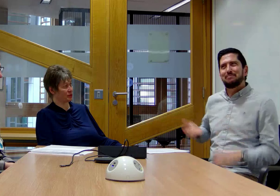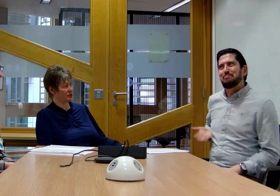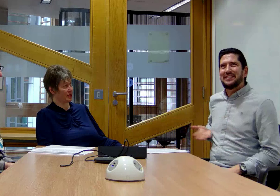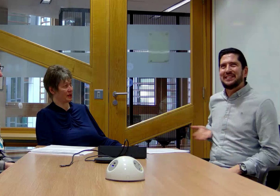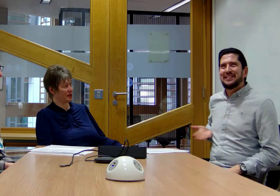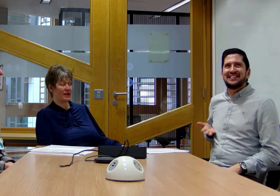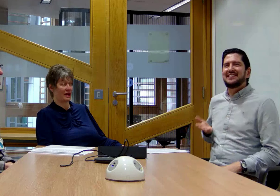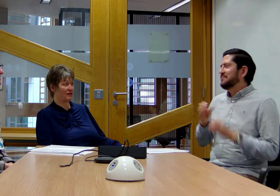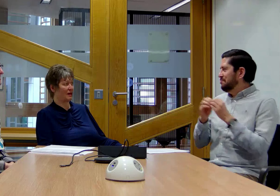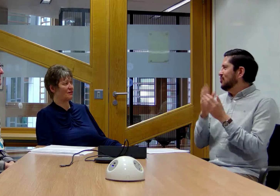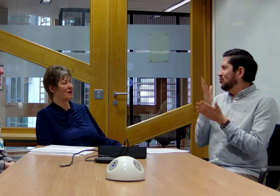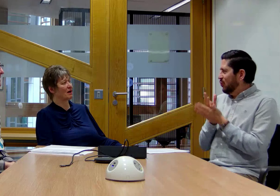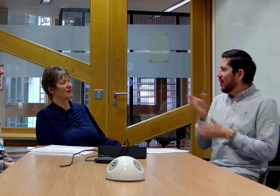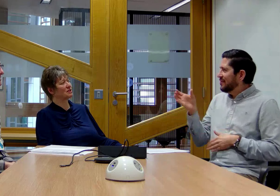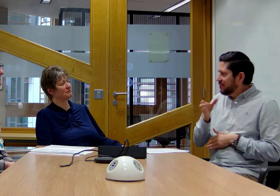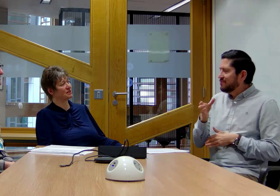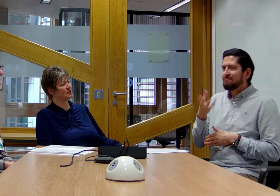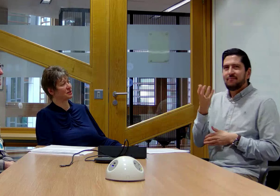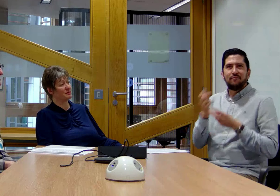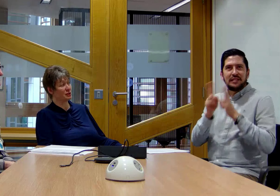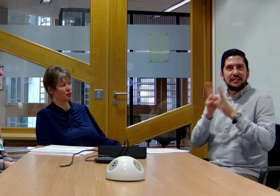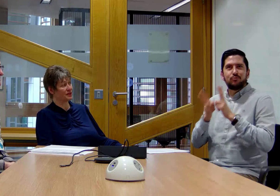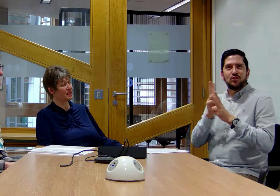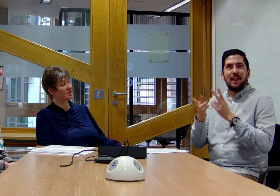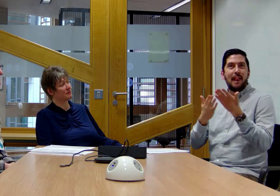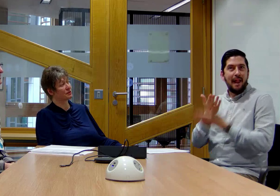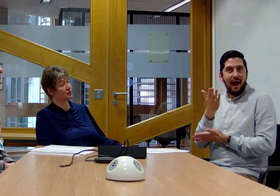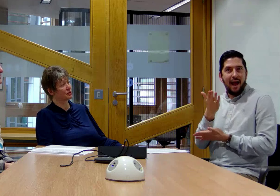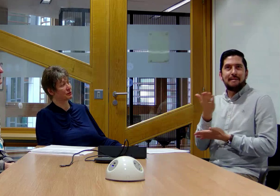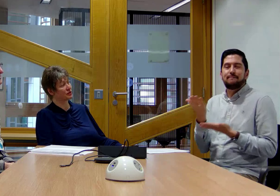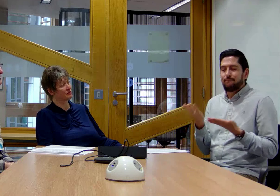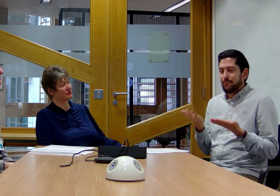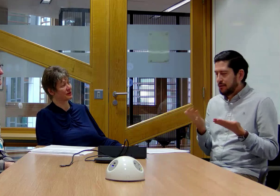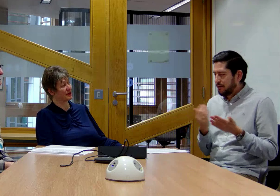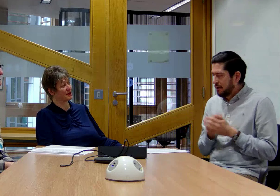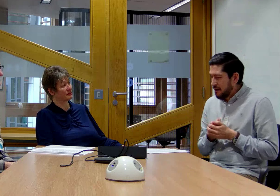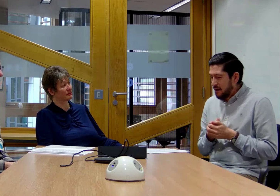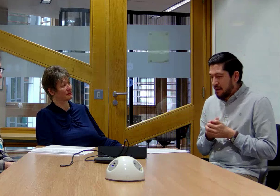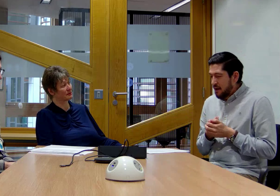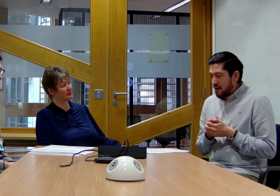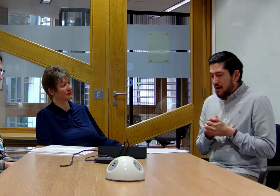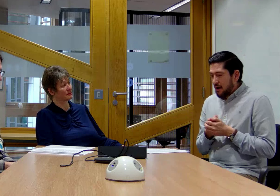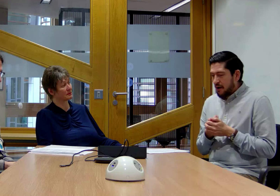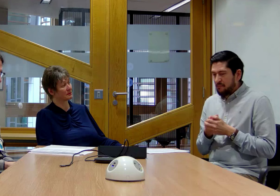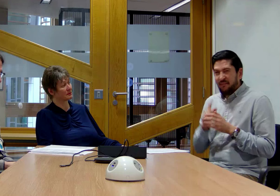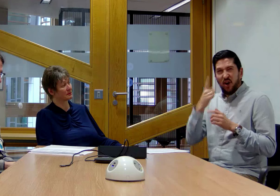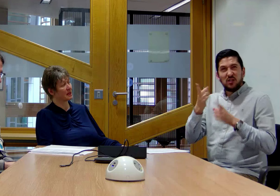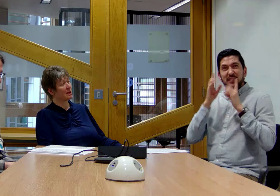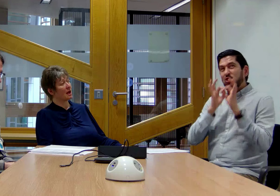So we do a lot of things in relation to it. We have live parliamentary business. We make